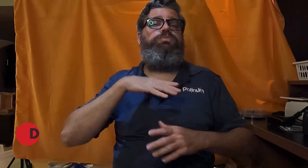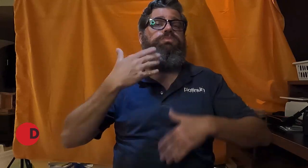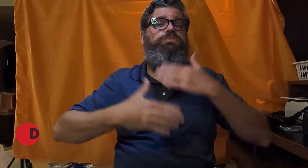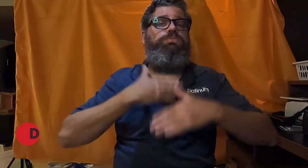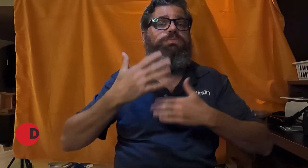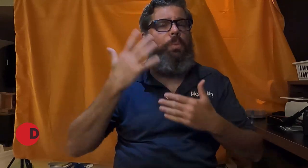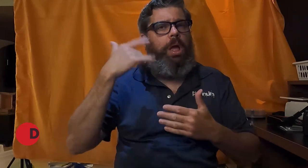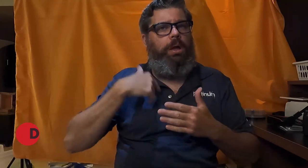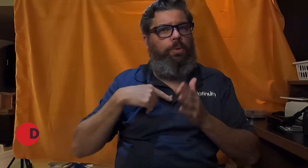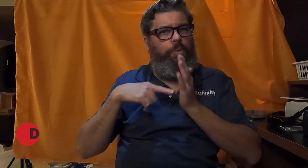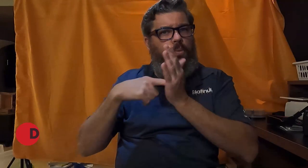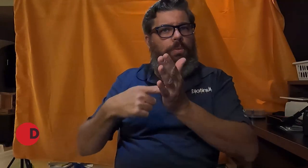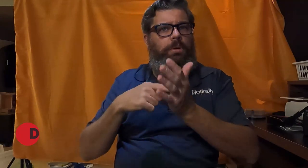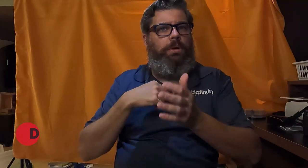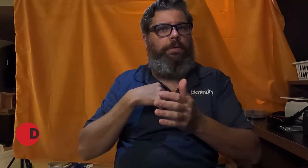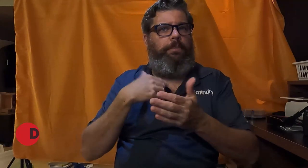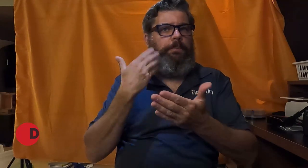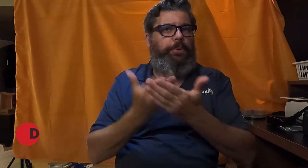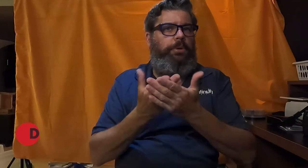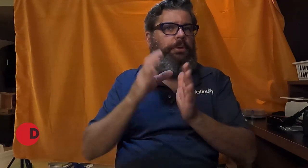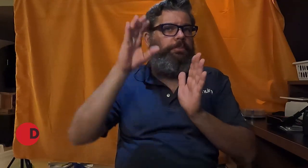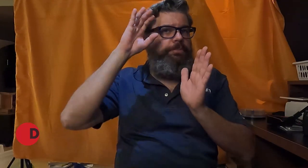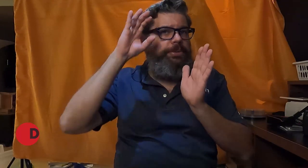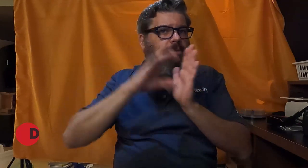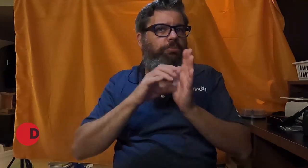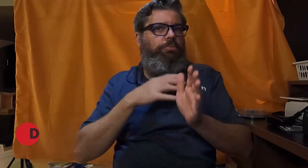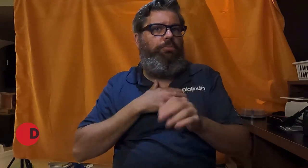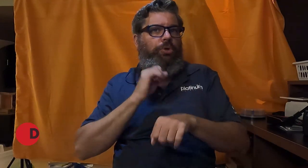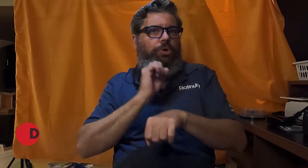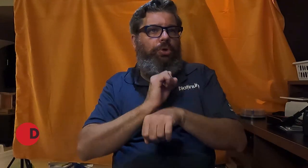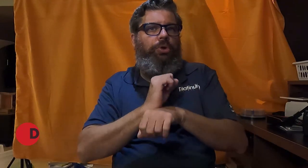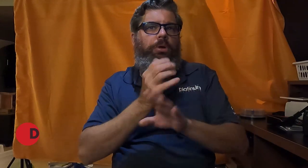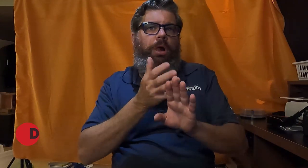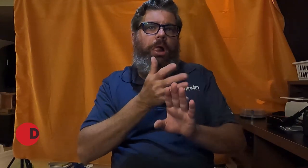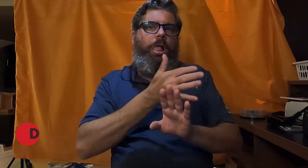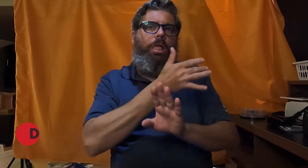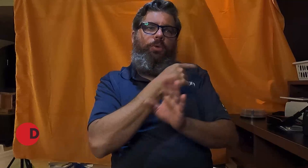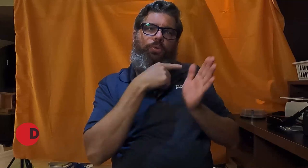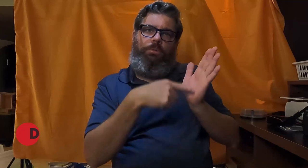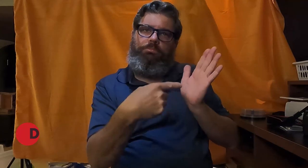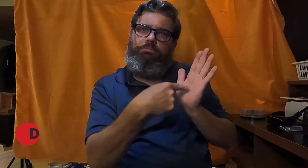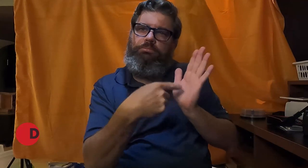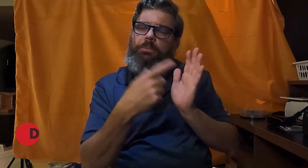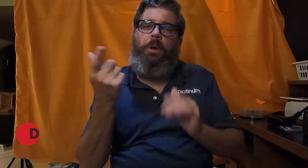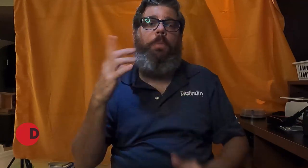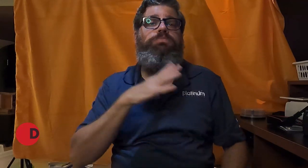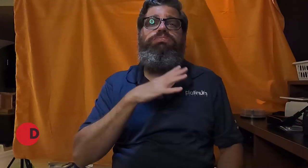it is not a problem because I could show photos of my past experiences.